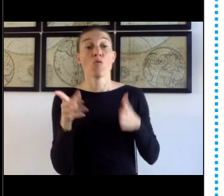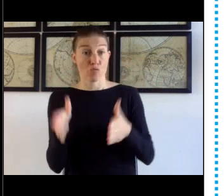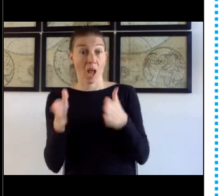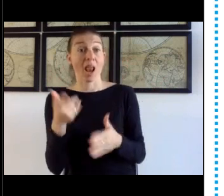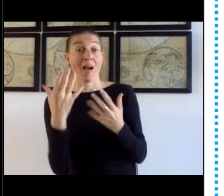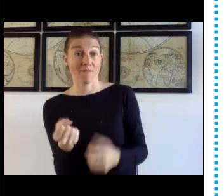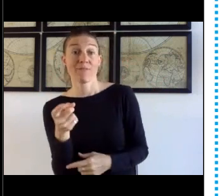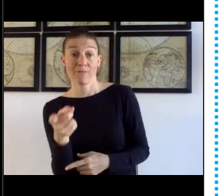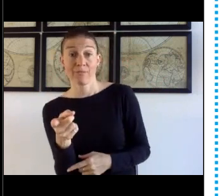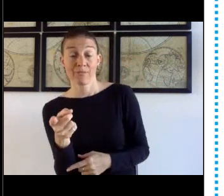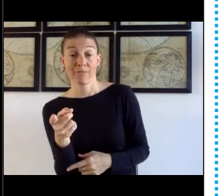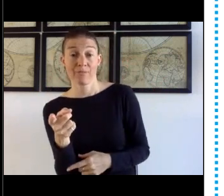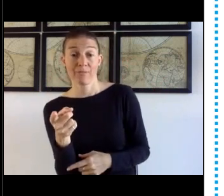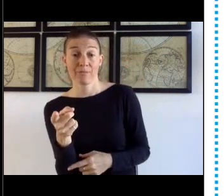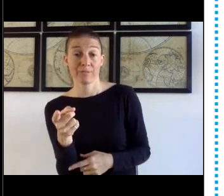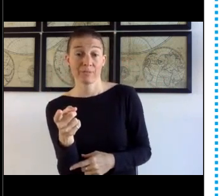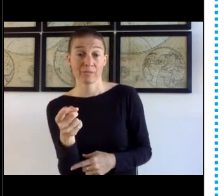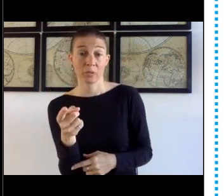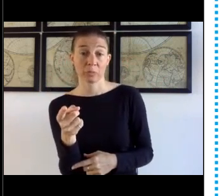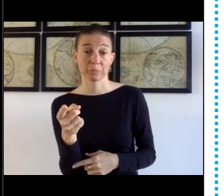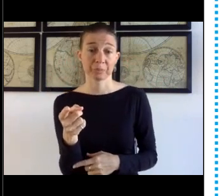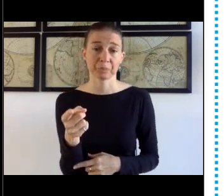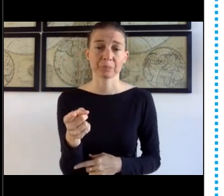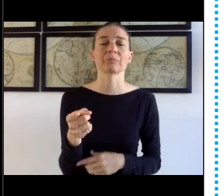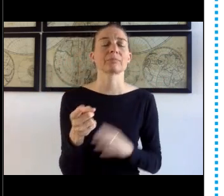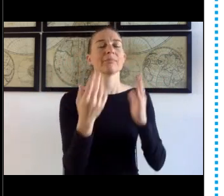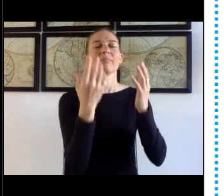from the exemptions, but still you are a passenger.